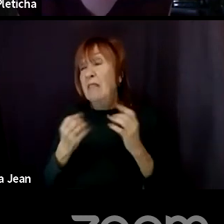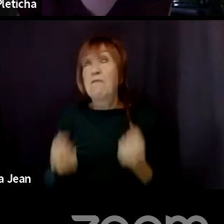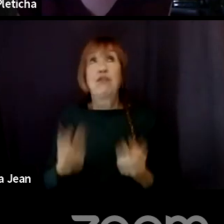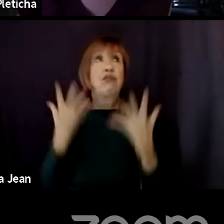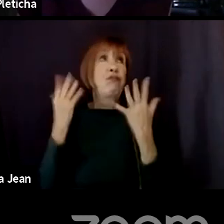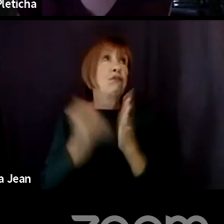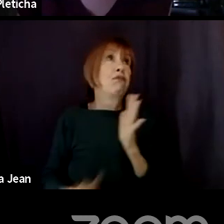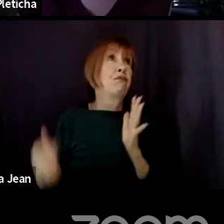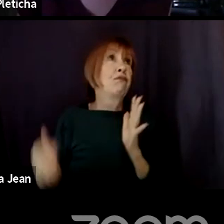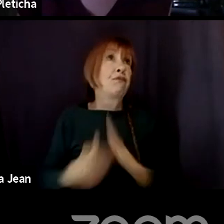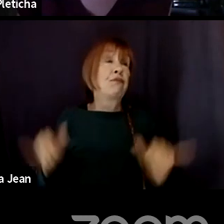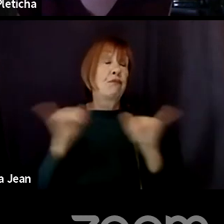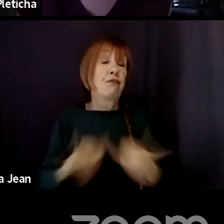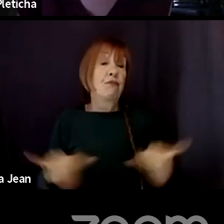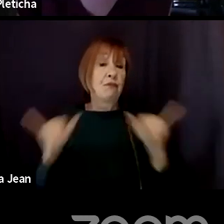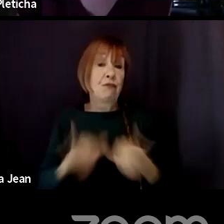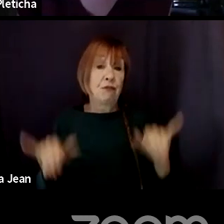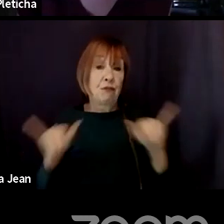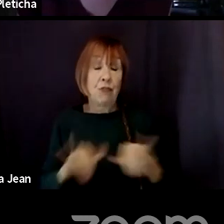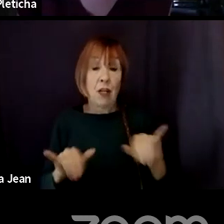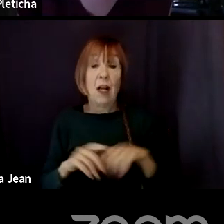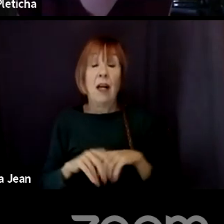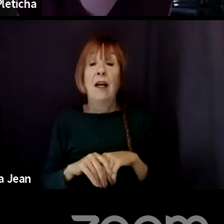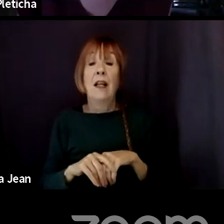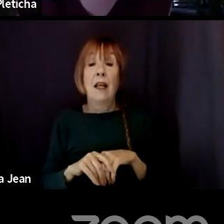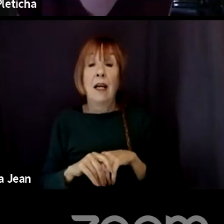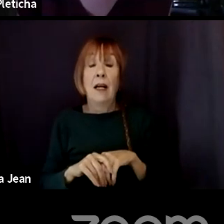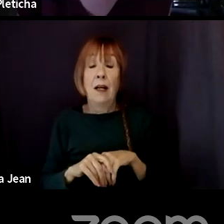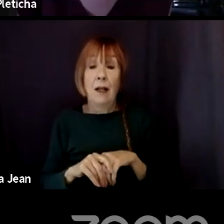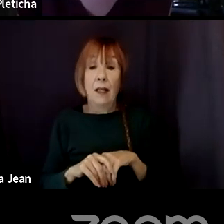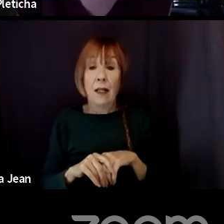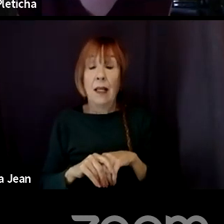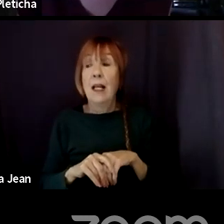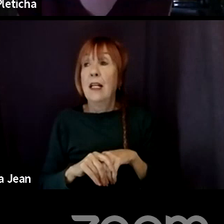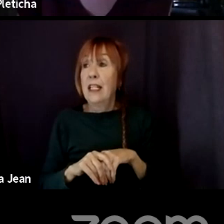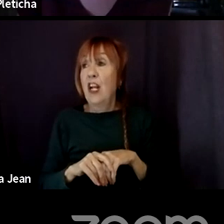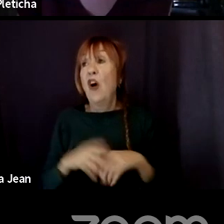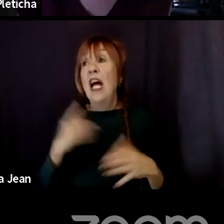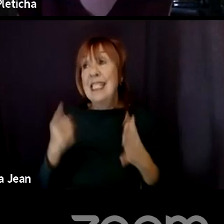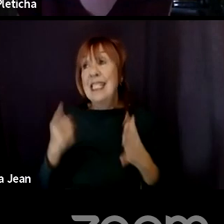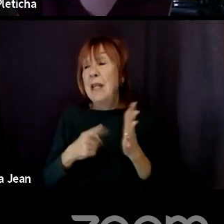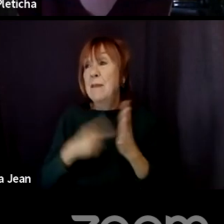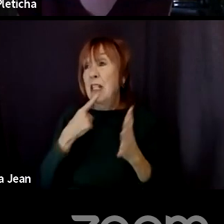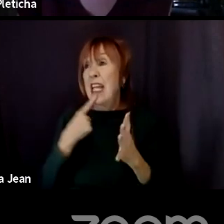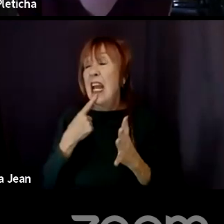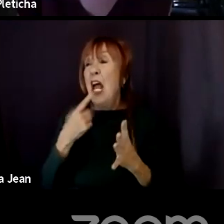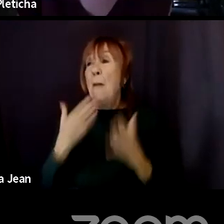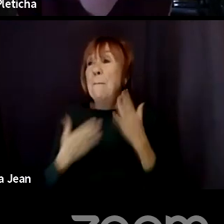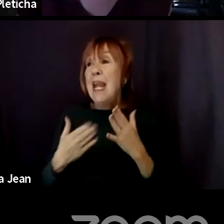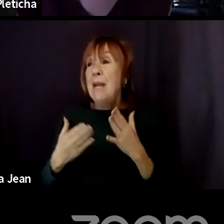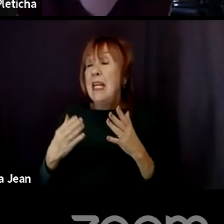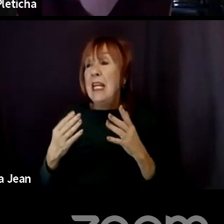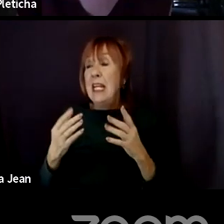that will take place in Seattle, but now it's between these types of characters. You know what I mean? Instead of it being about the young couple,